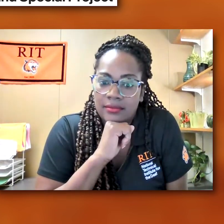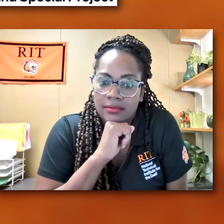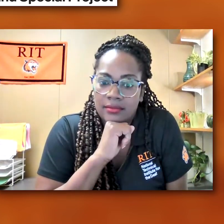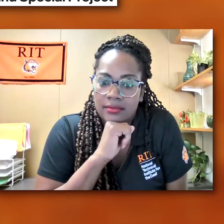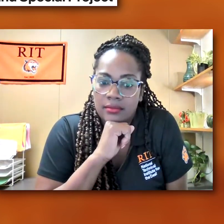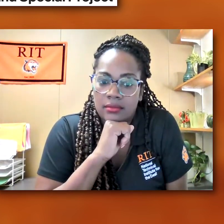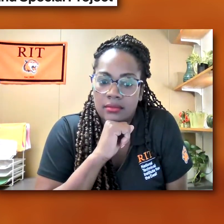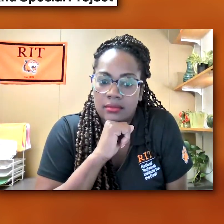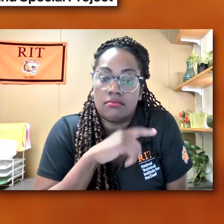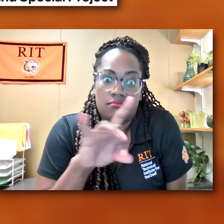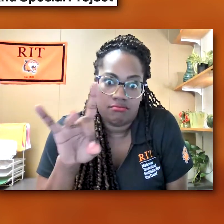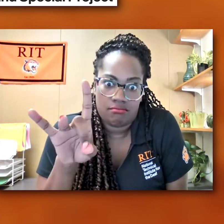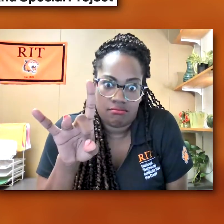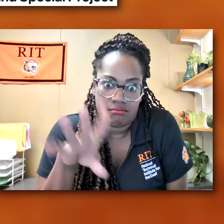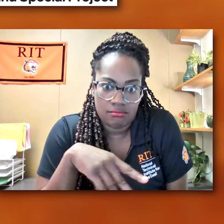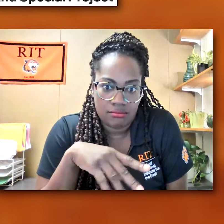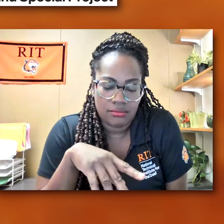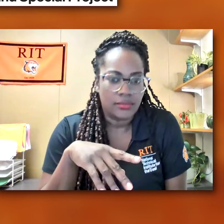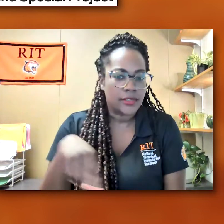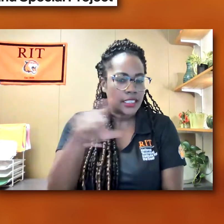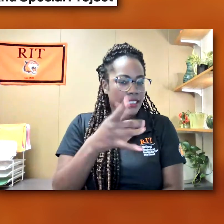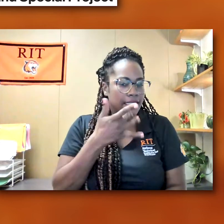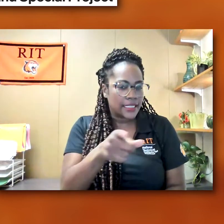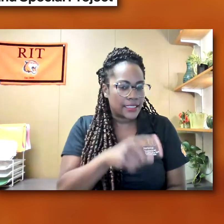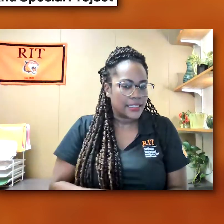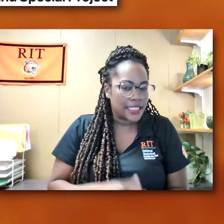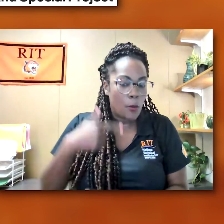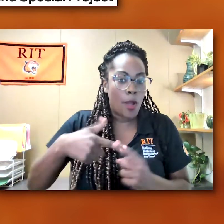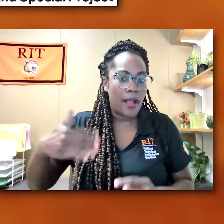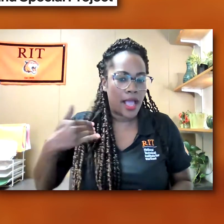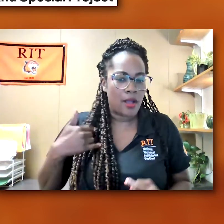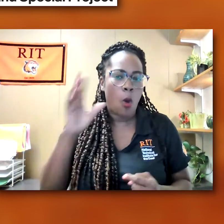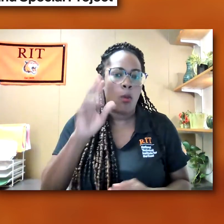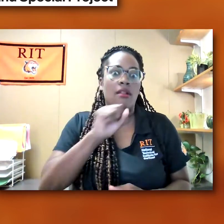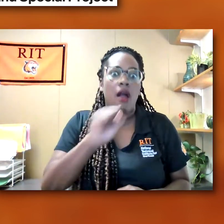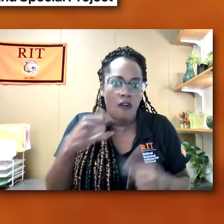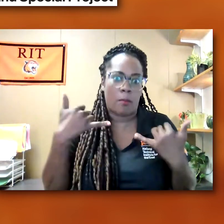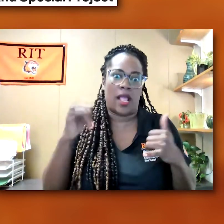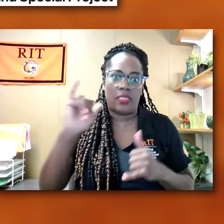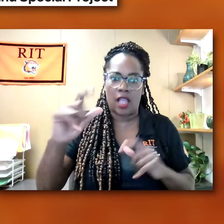Second place would be an amazing one. You'd be super lucky to get this.